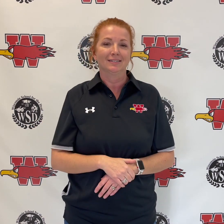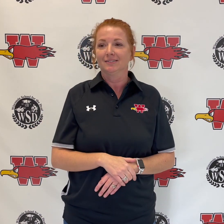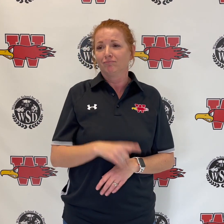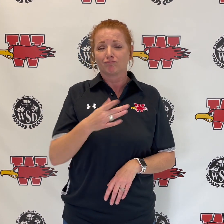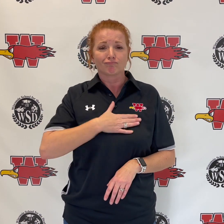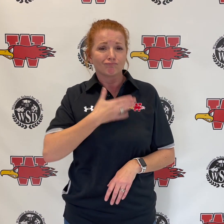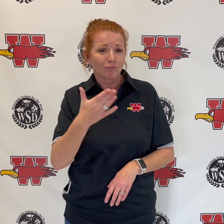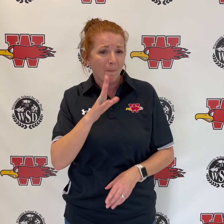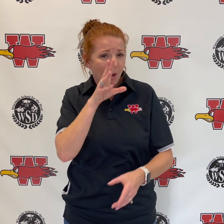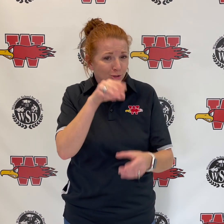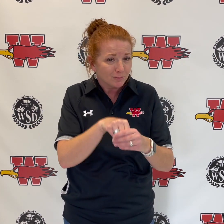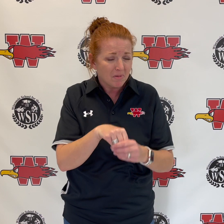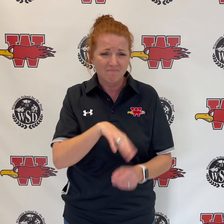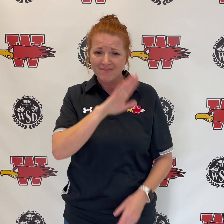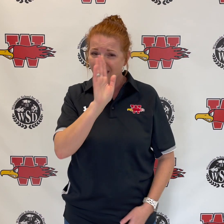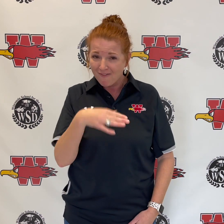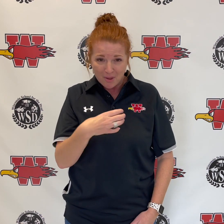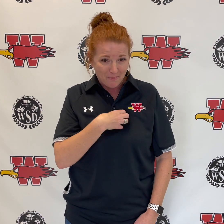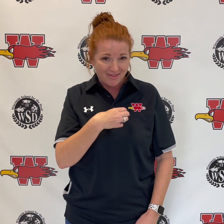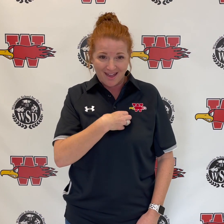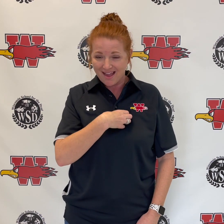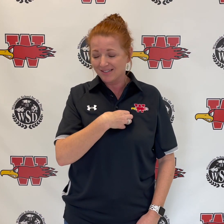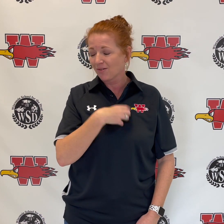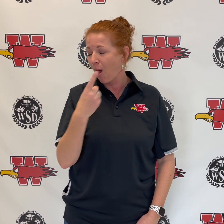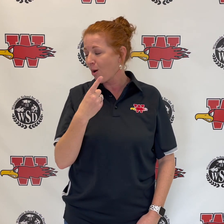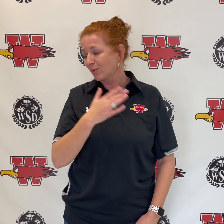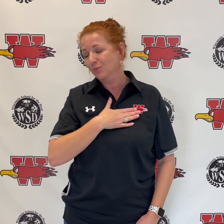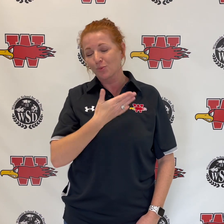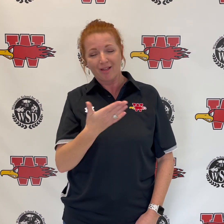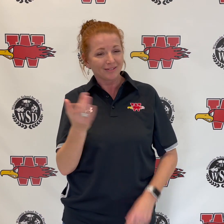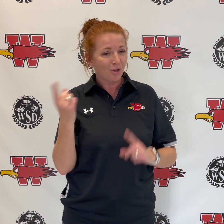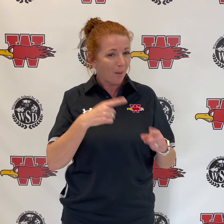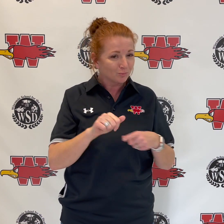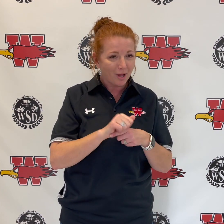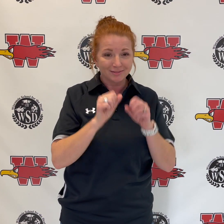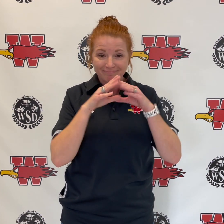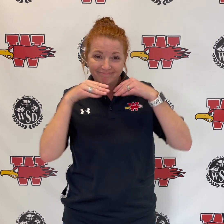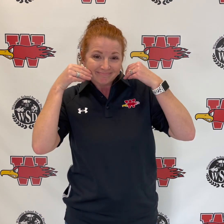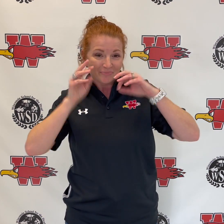Is willing to participate. Never complains. Always willing to come to practice with a smile on their